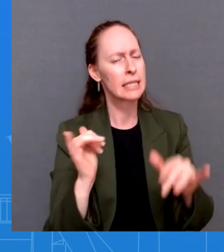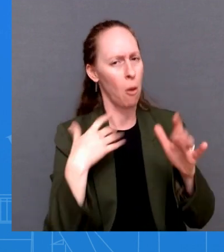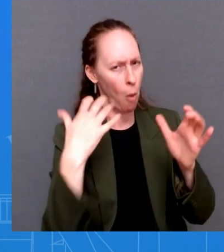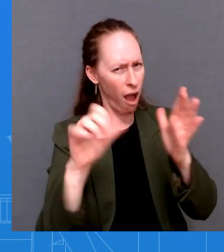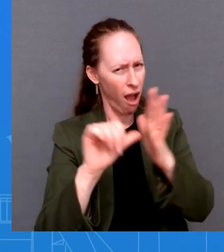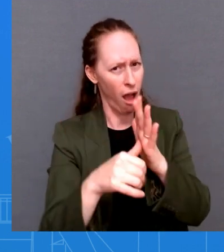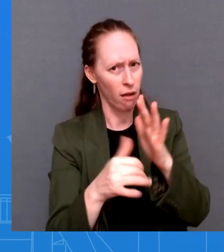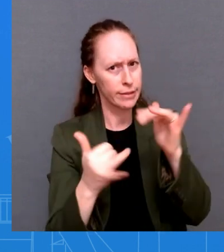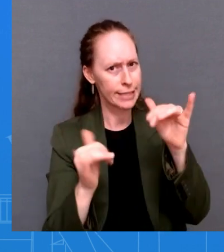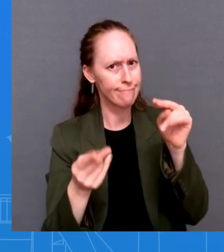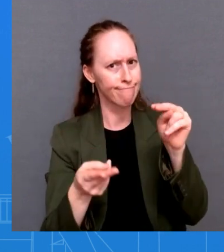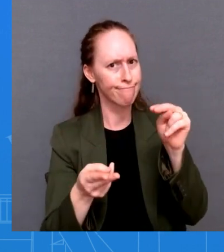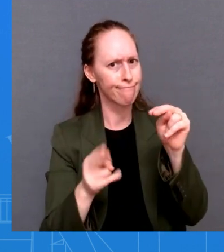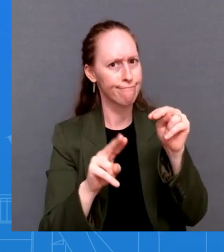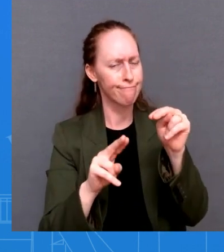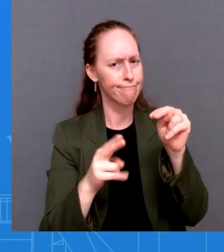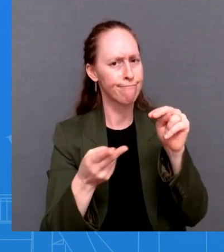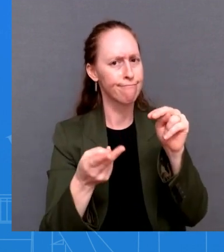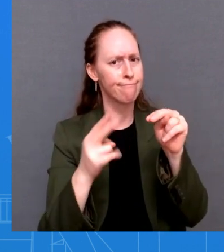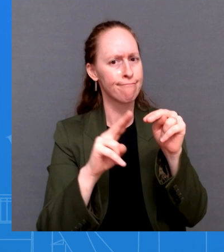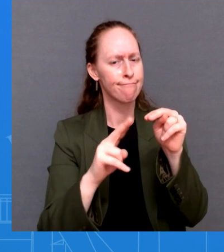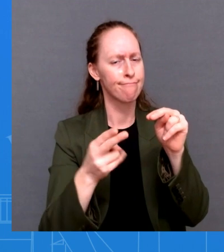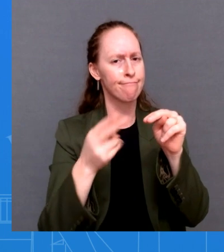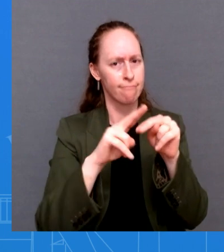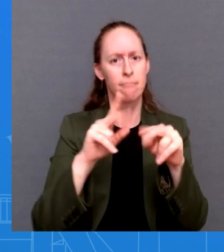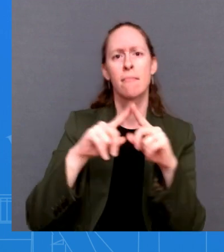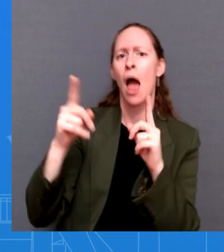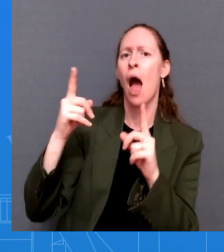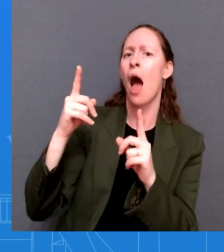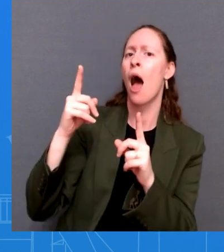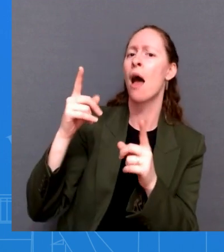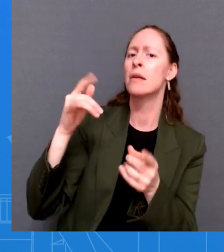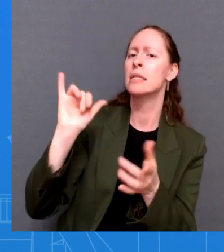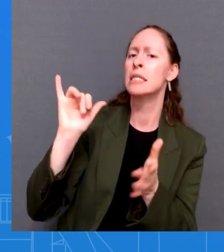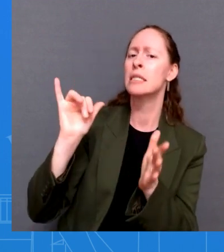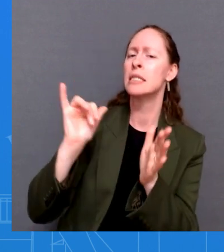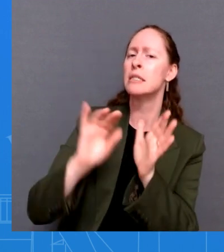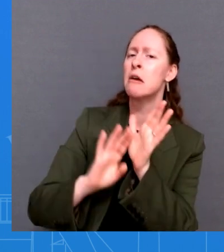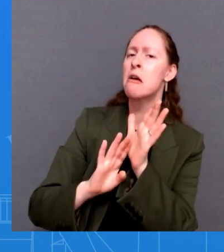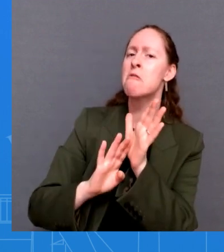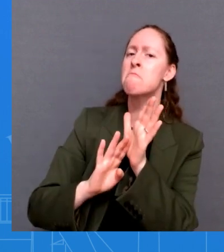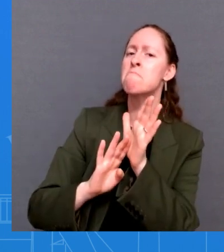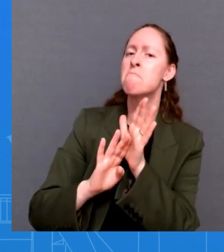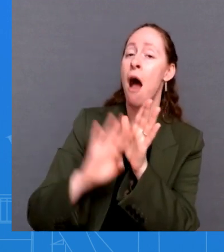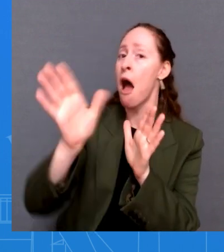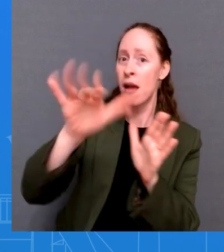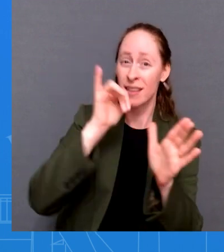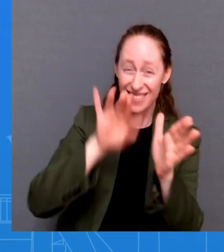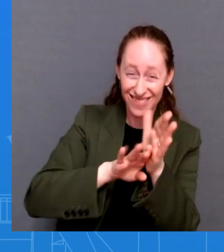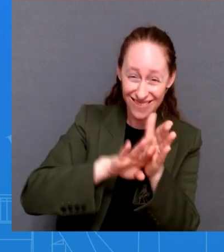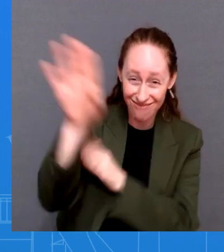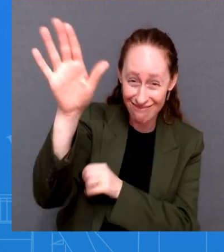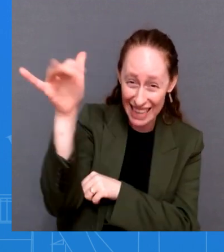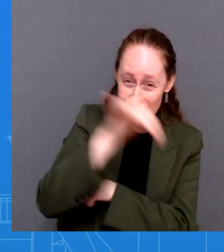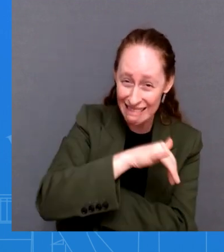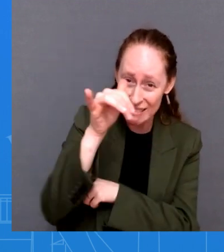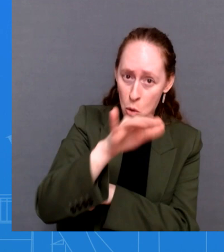and things are not even across the country. So we're watching this with cautious optimism and really hopeful that many of our harm reduction messages